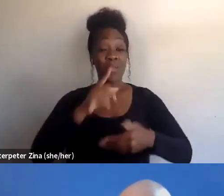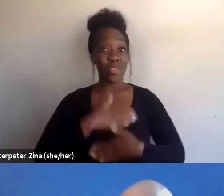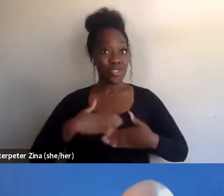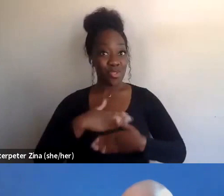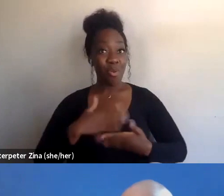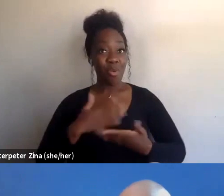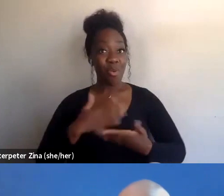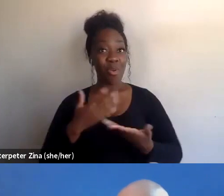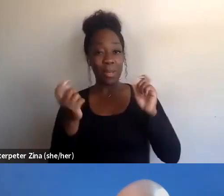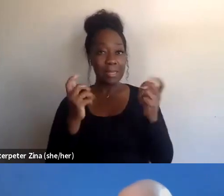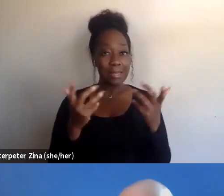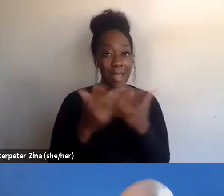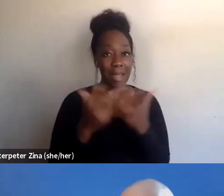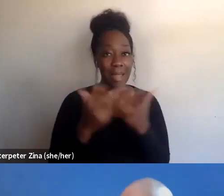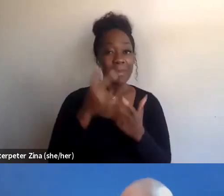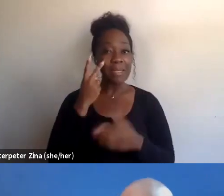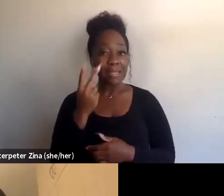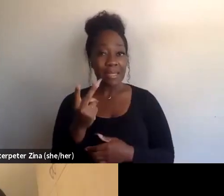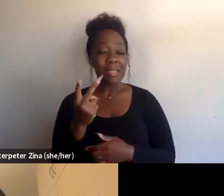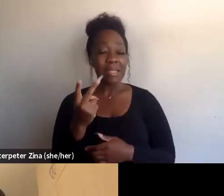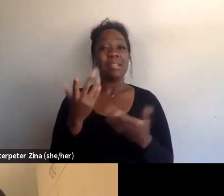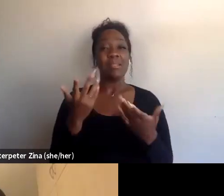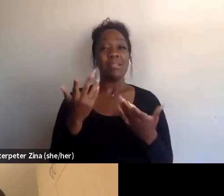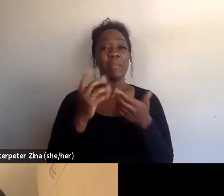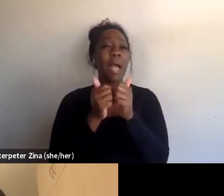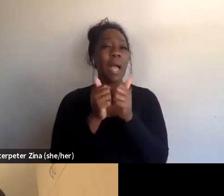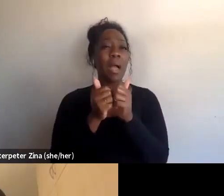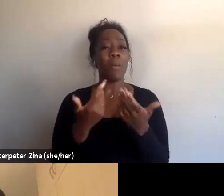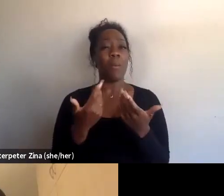what is the way that I can engage with my audience